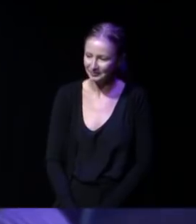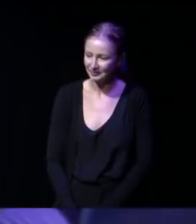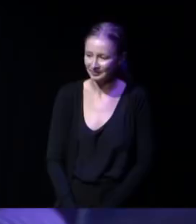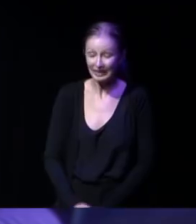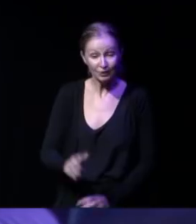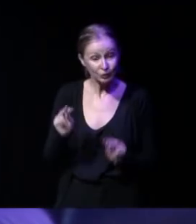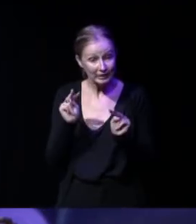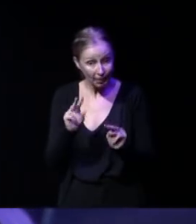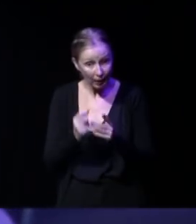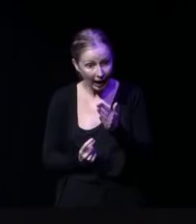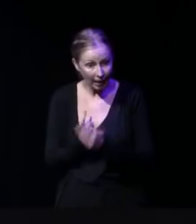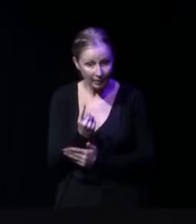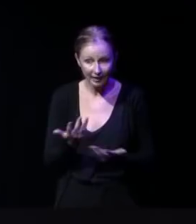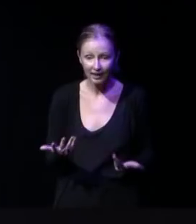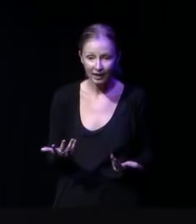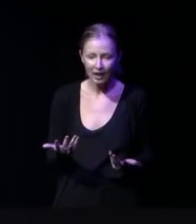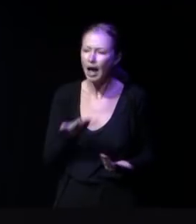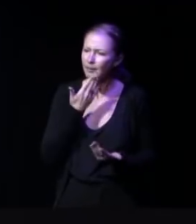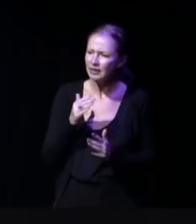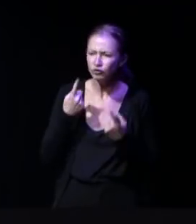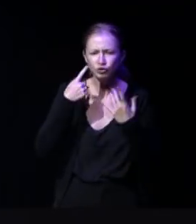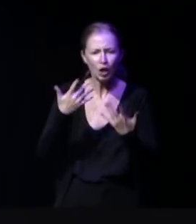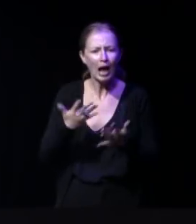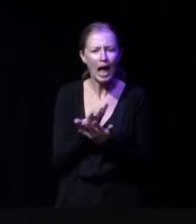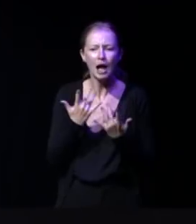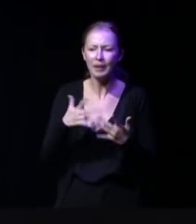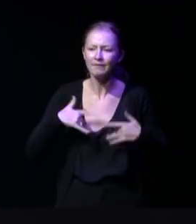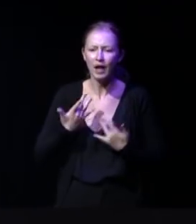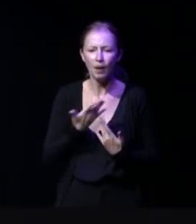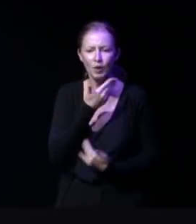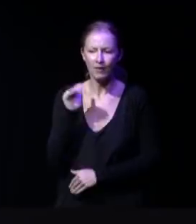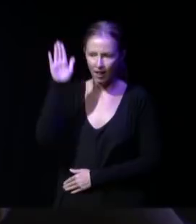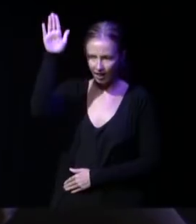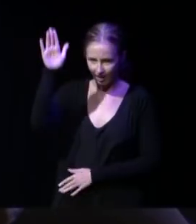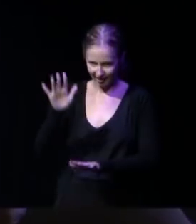How could they, I mean, can you just show your hands, how many of you feel beautiful? Okay, that's better.